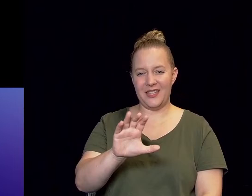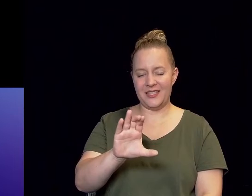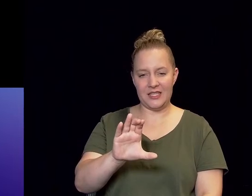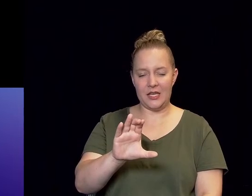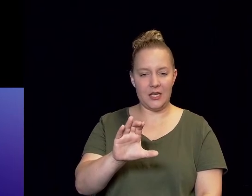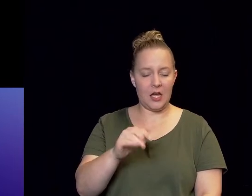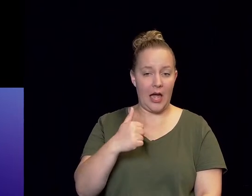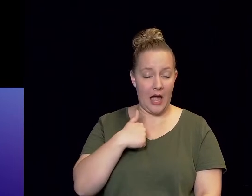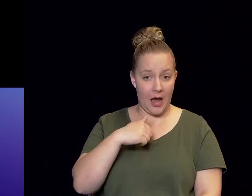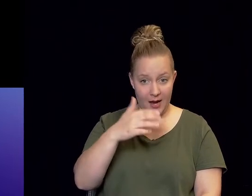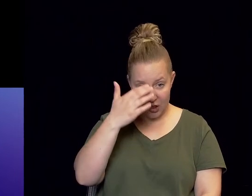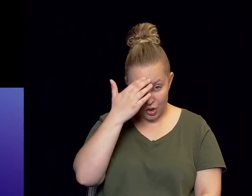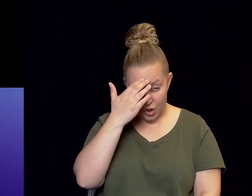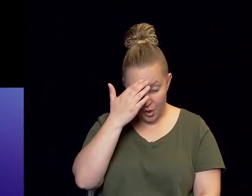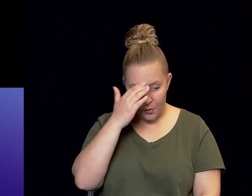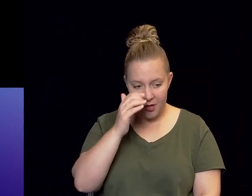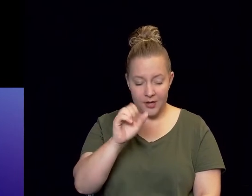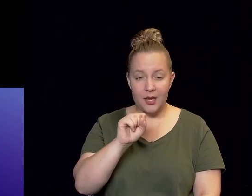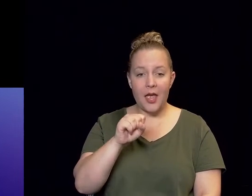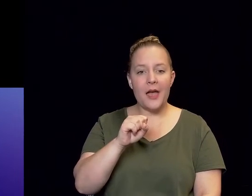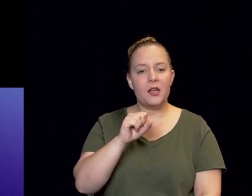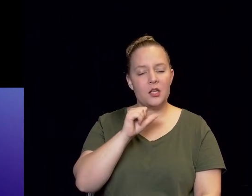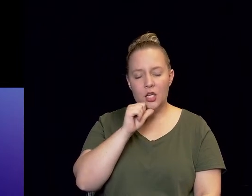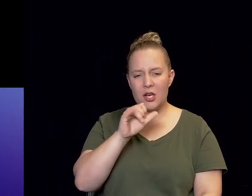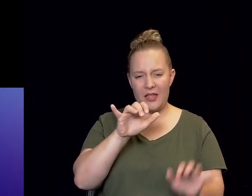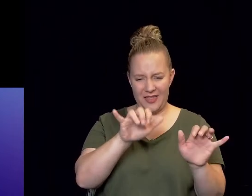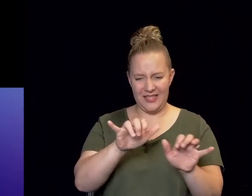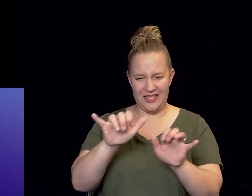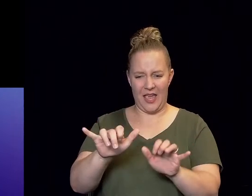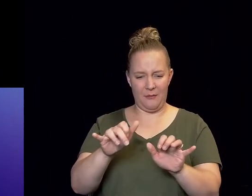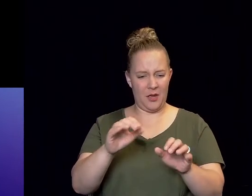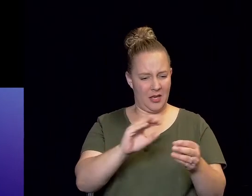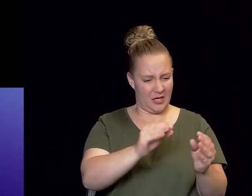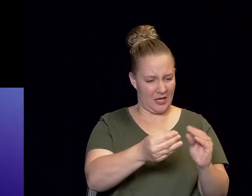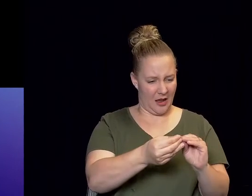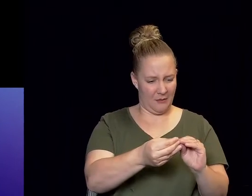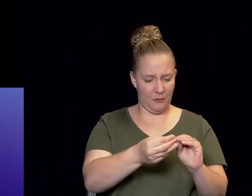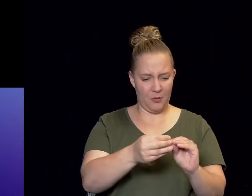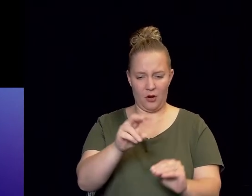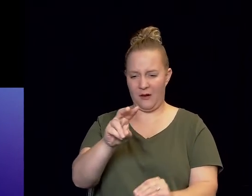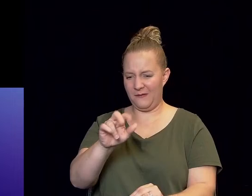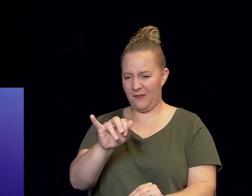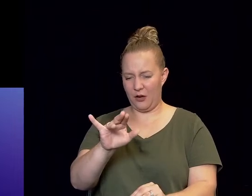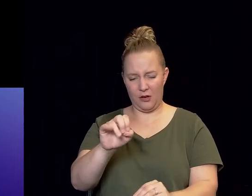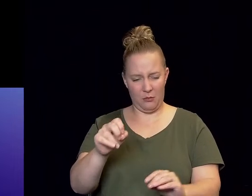I know that here, yeah they're not like terms. You see one's a number, one's a variable. But again, it's